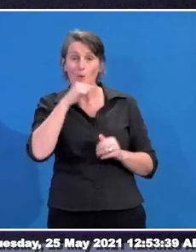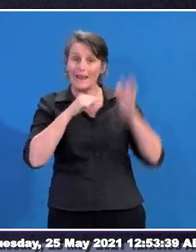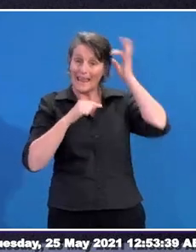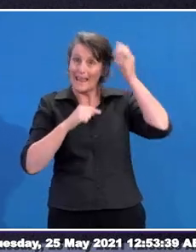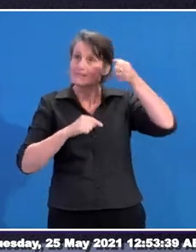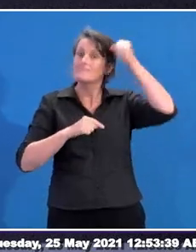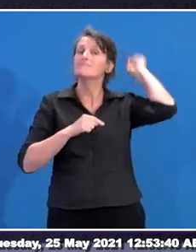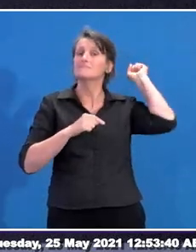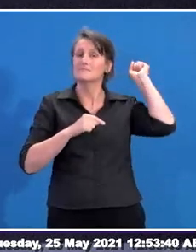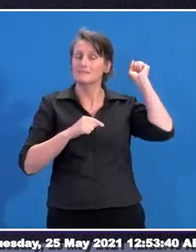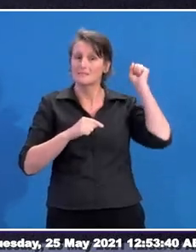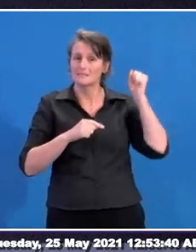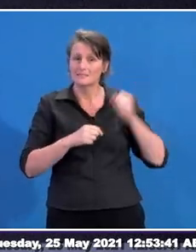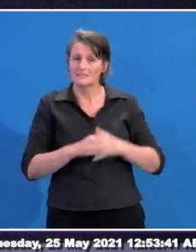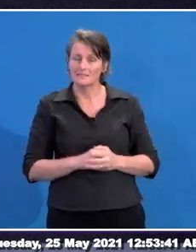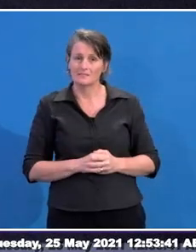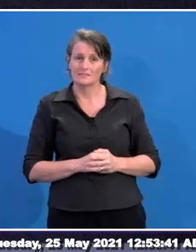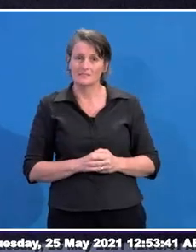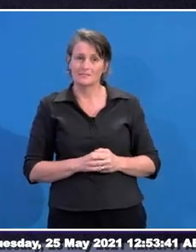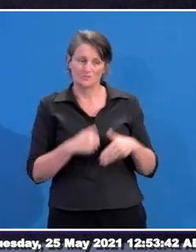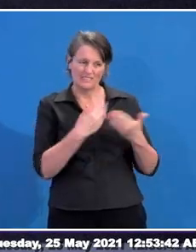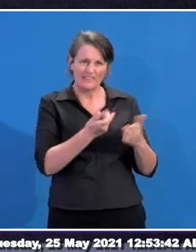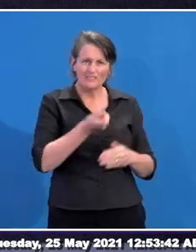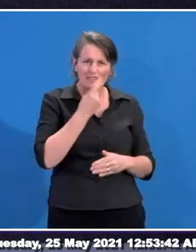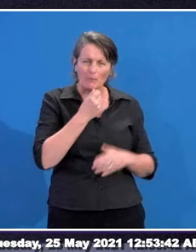forcefully, to force medication down.